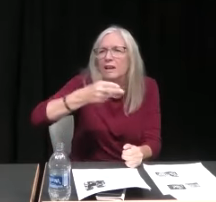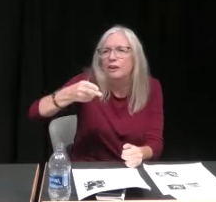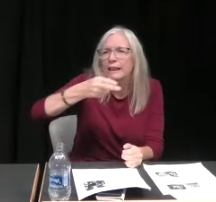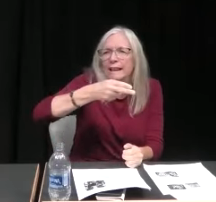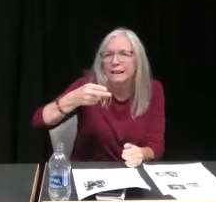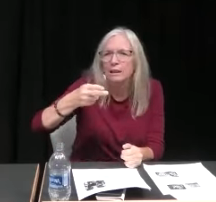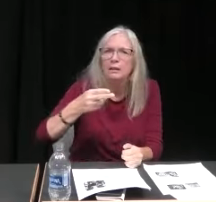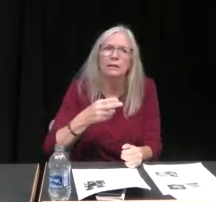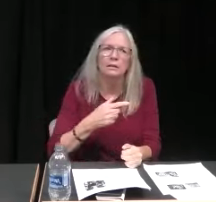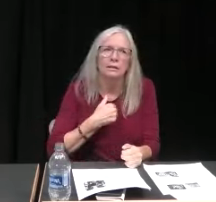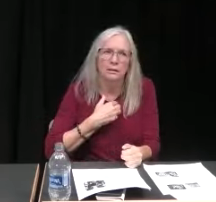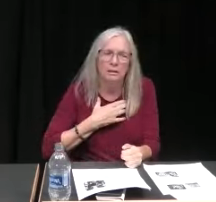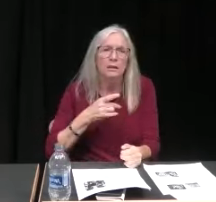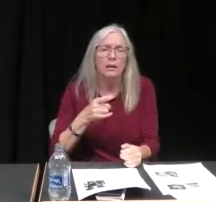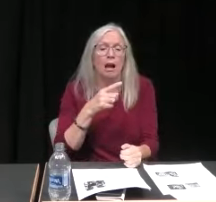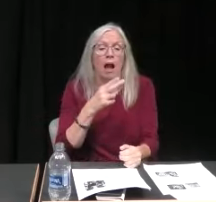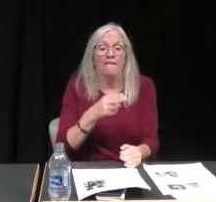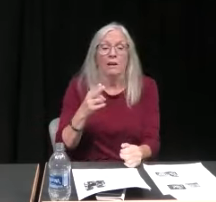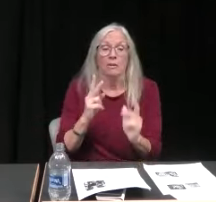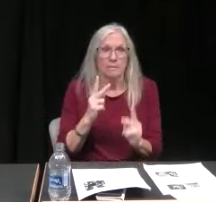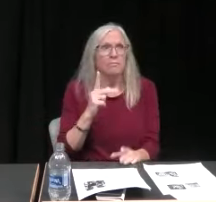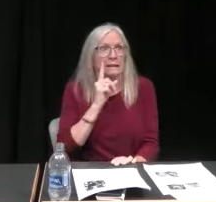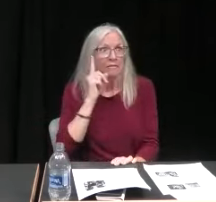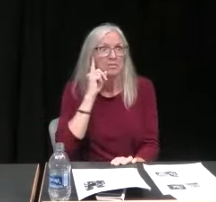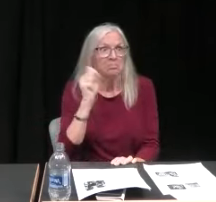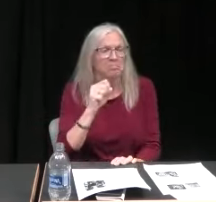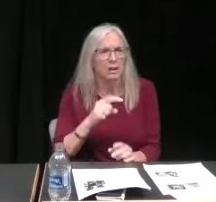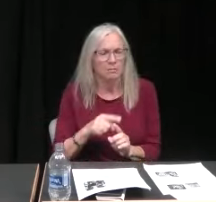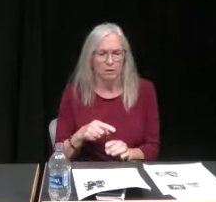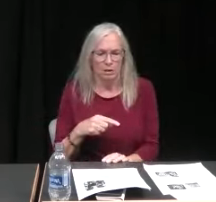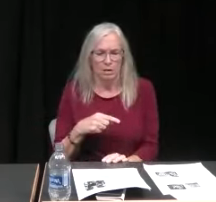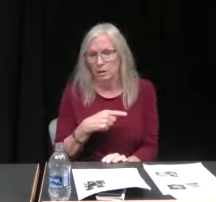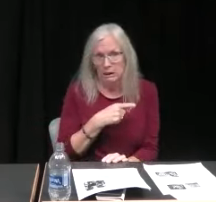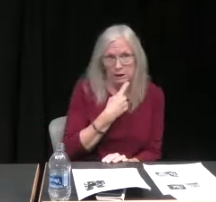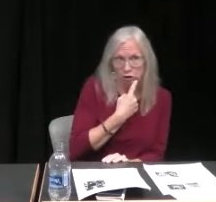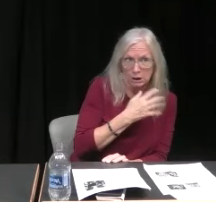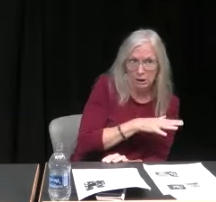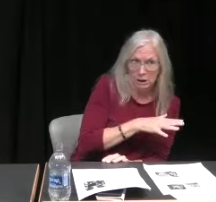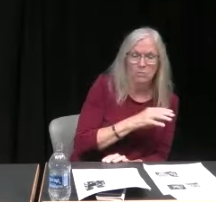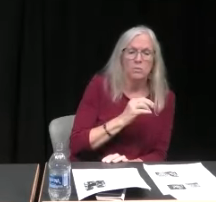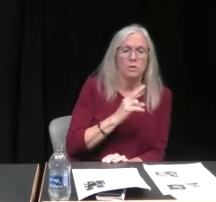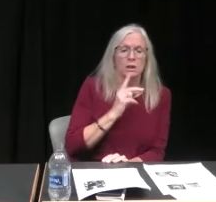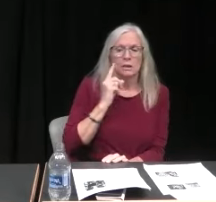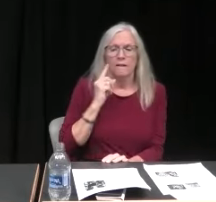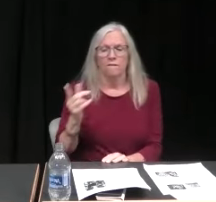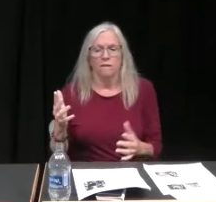just I'm deaf as like a diagnosis so having that cultural deaf identity is something you're proud